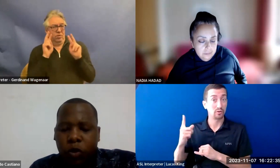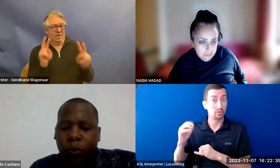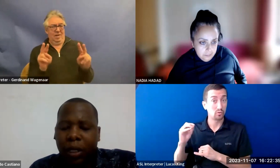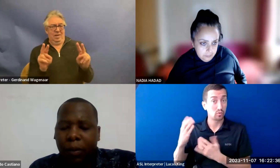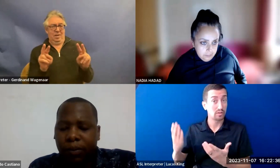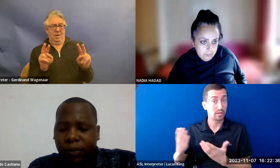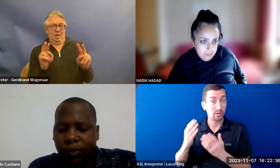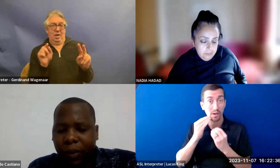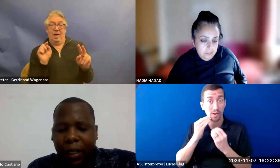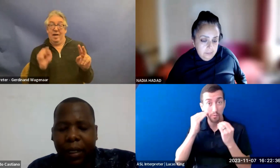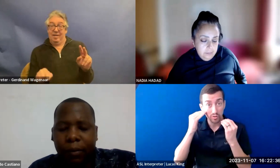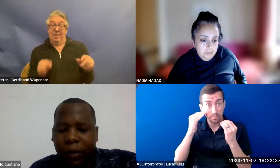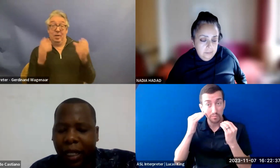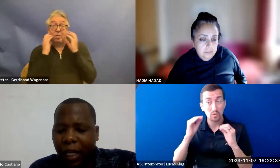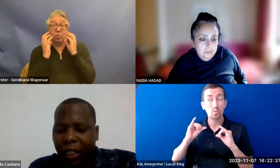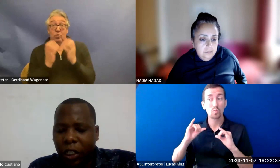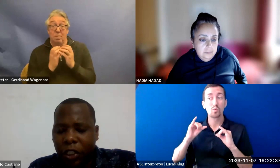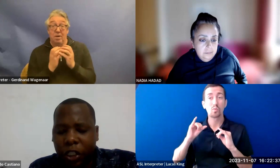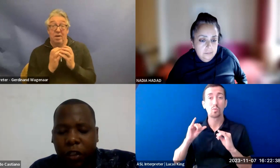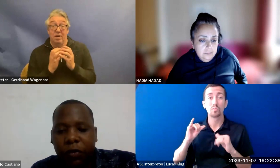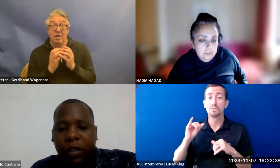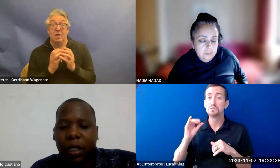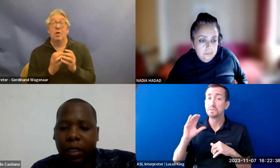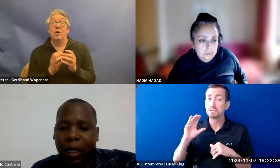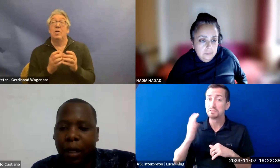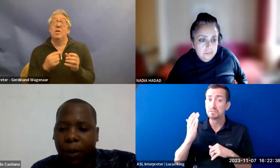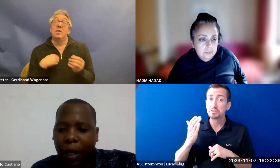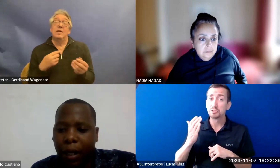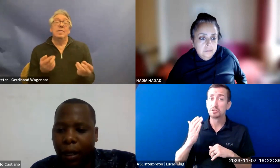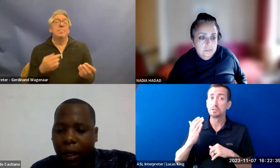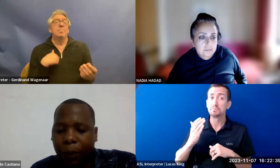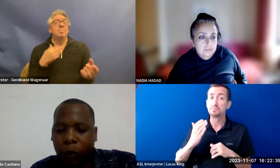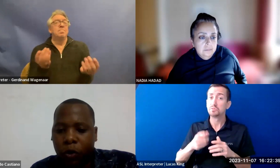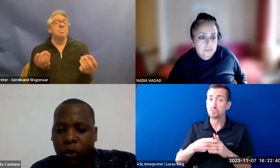there seems to be a shift in their approach.